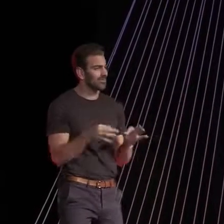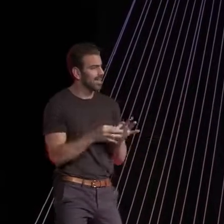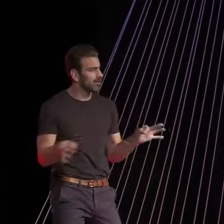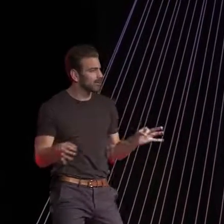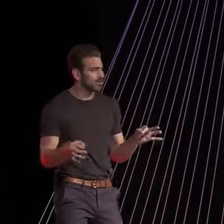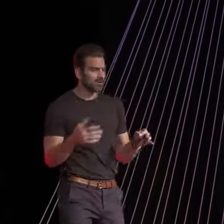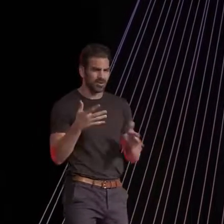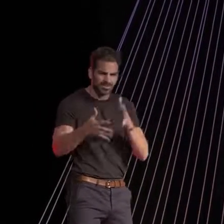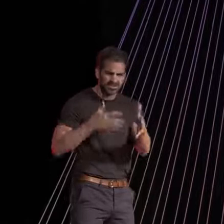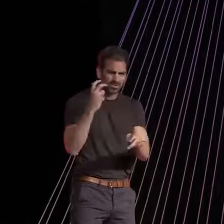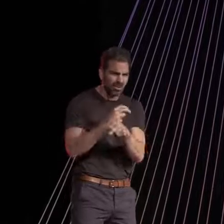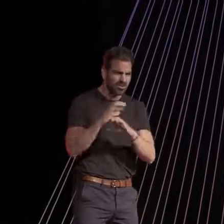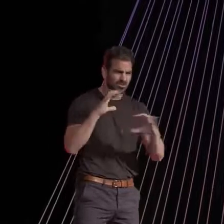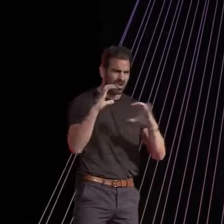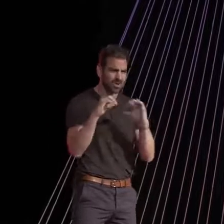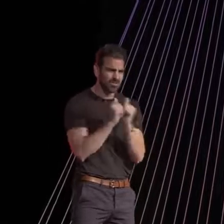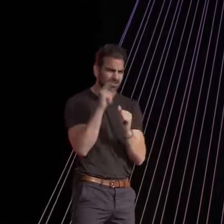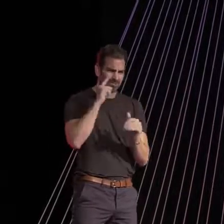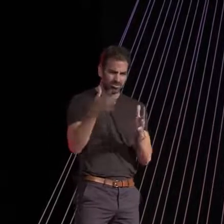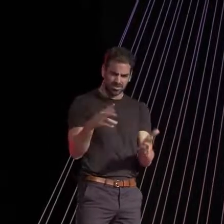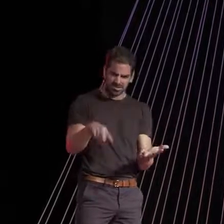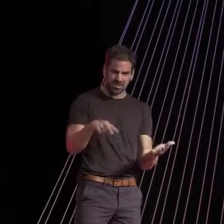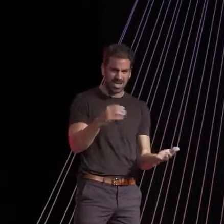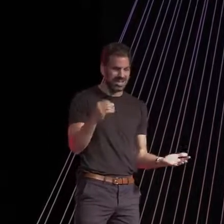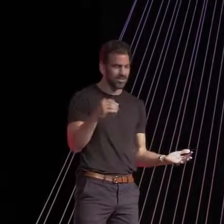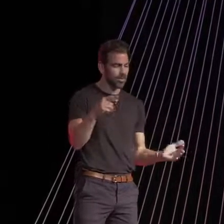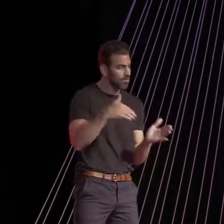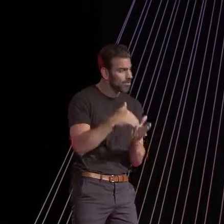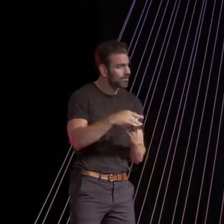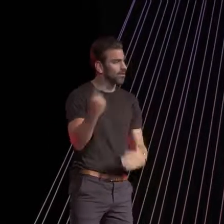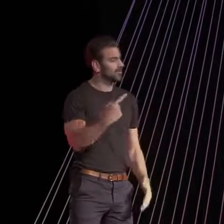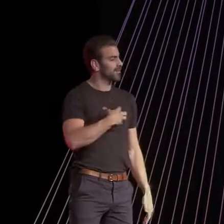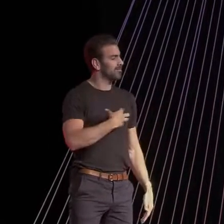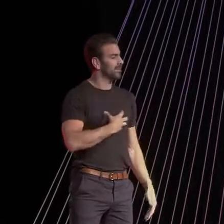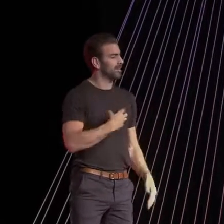same level of education i did or their language was incomplete making it hard to communicate